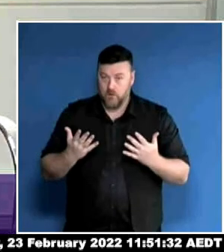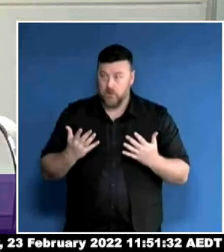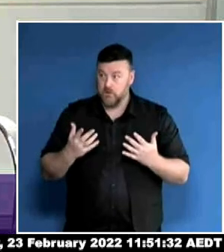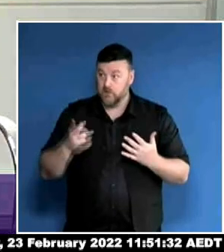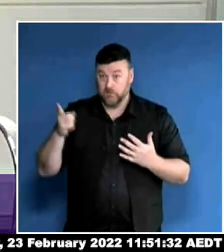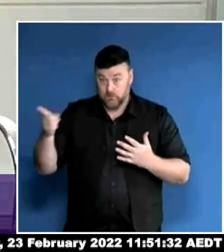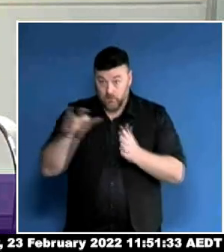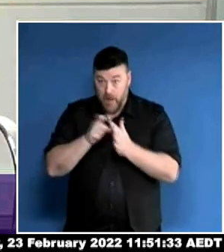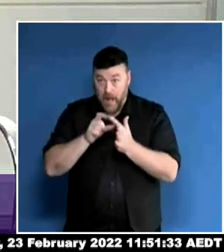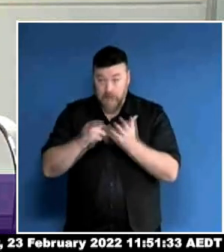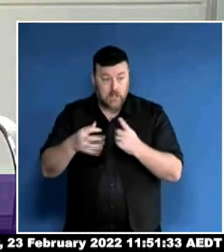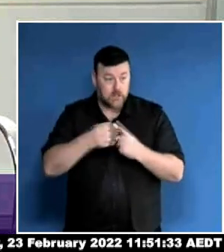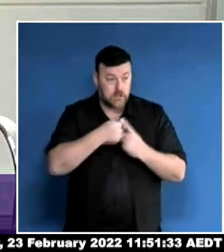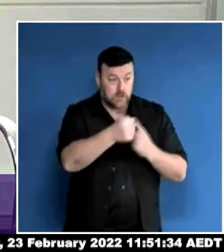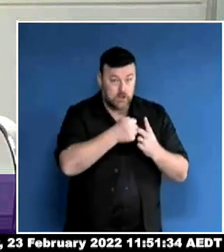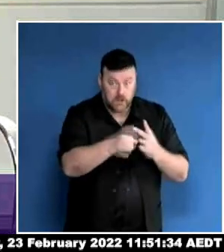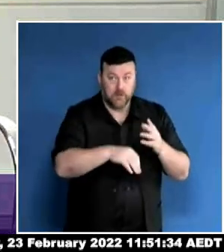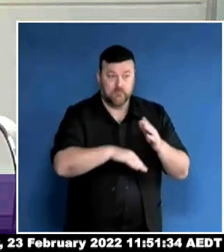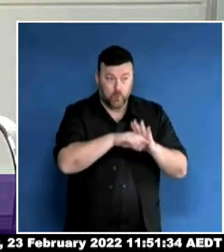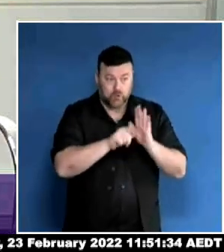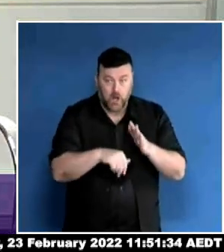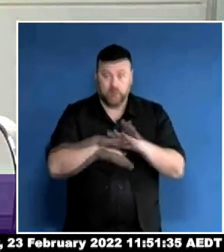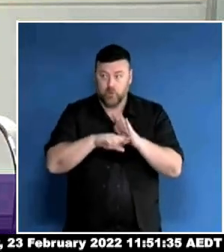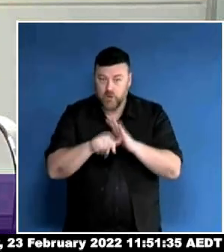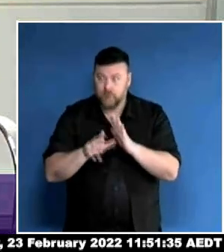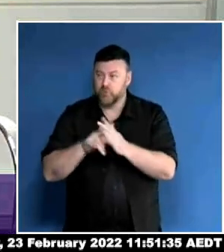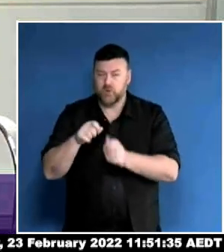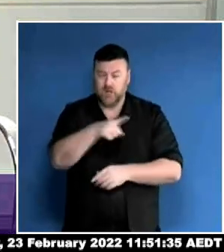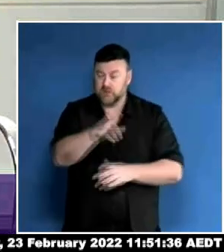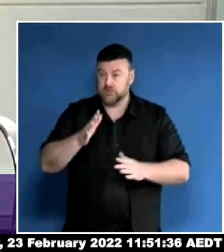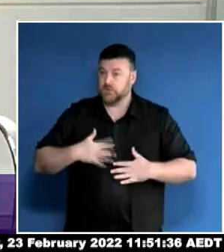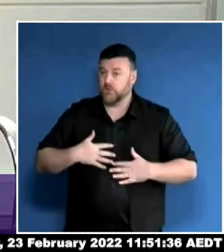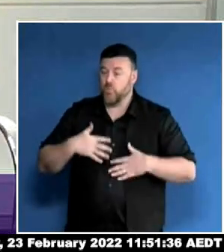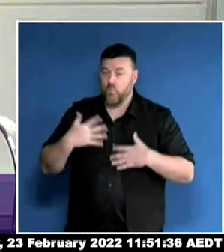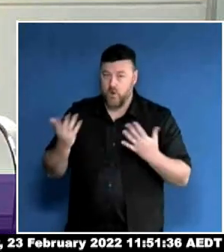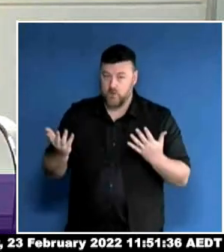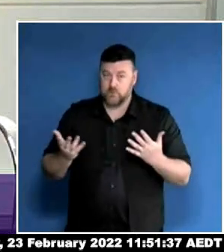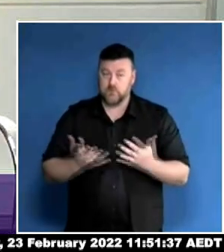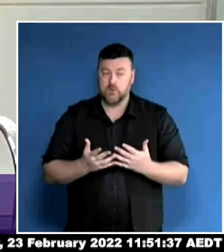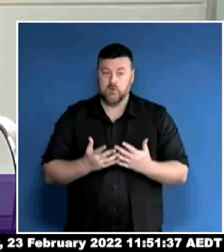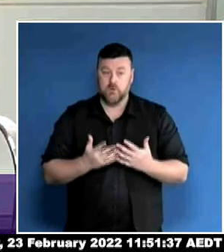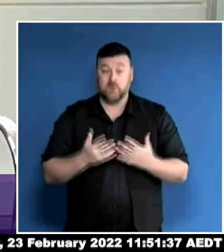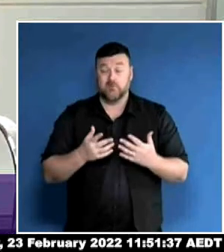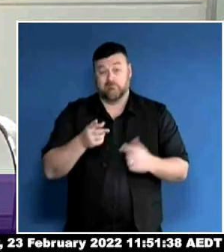wasn't going to work for. So it was just this churn - not just - people experience